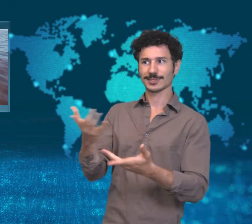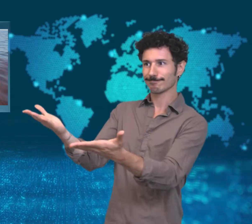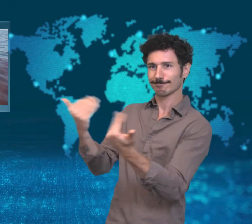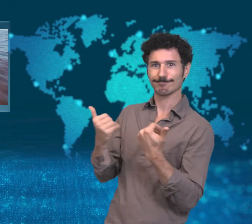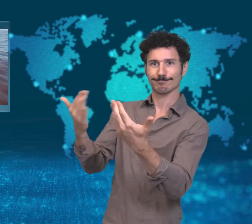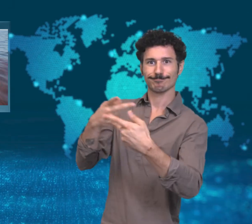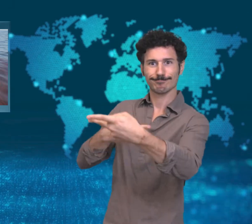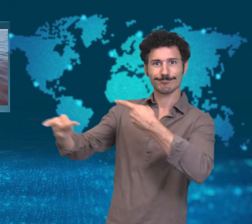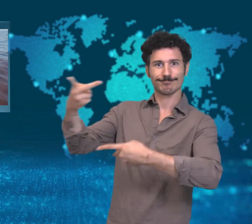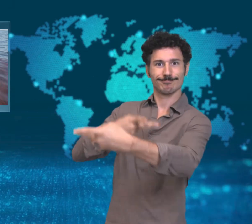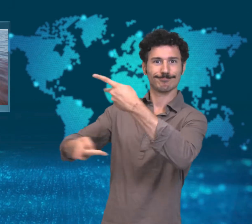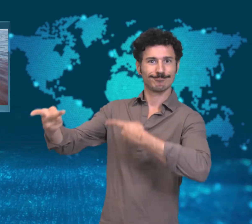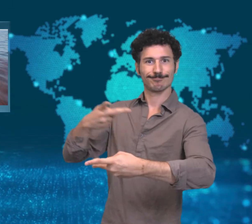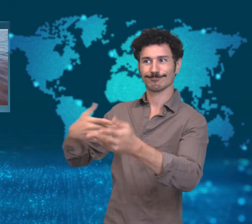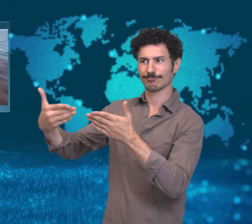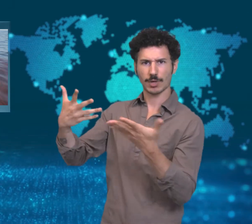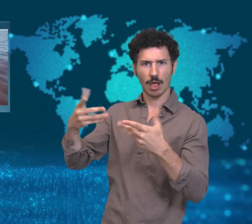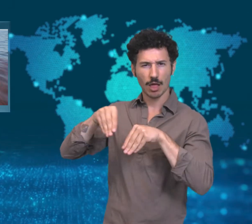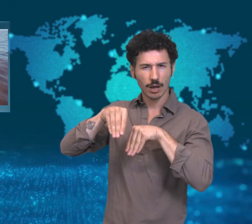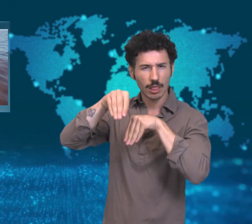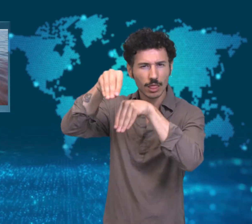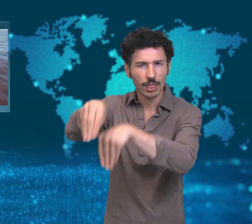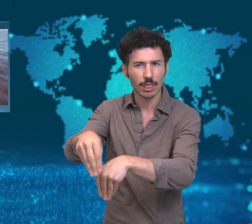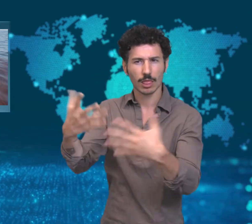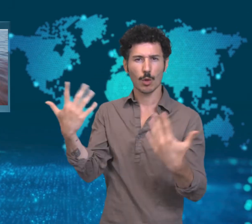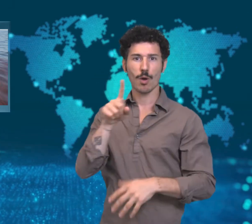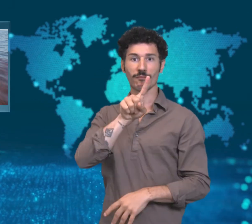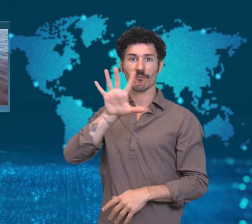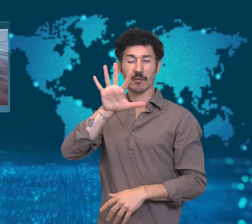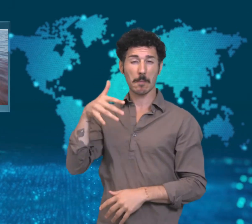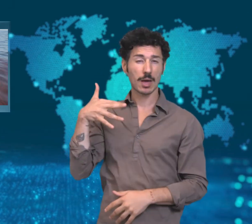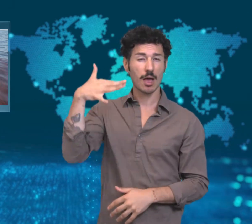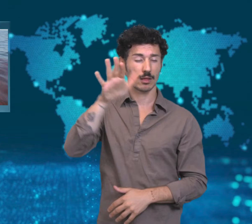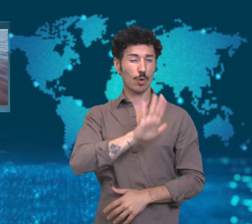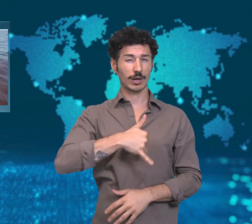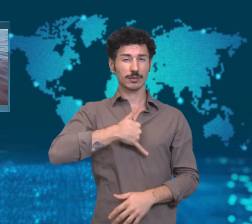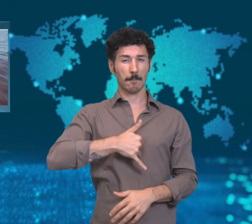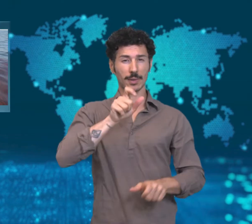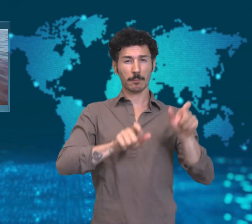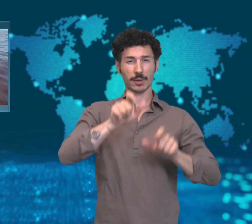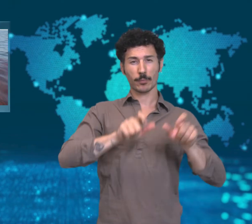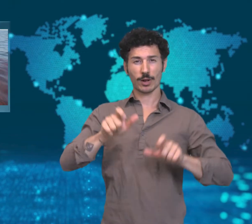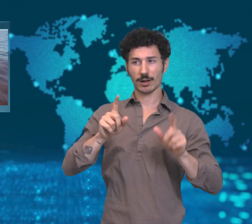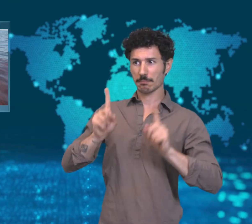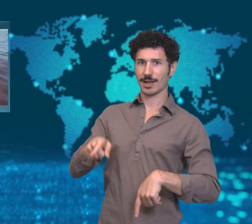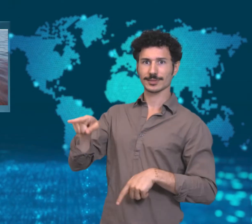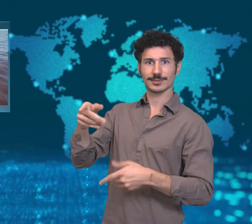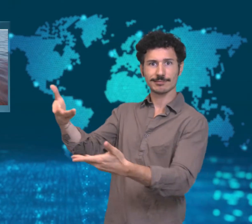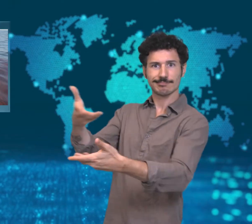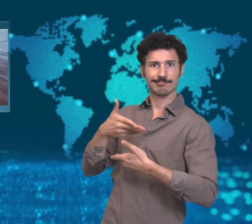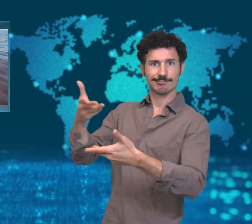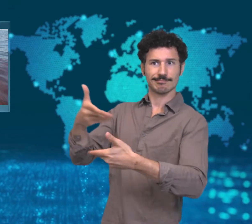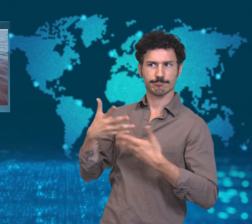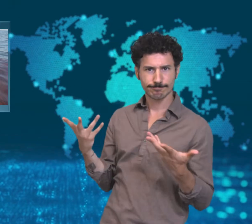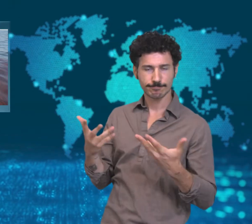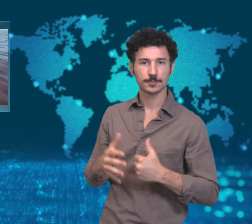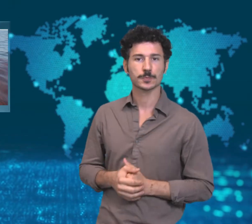and delay deliveries of essential supplies that more